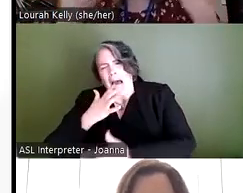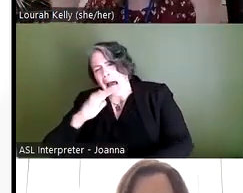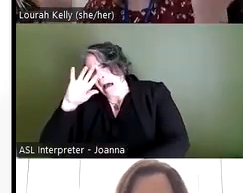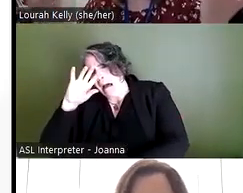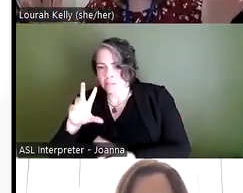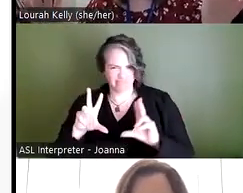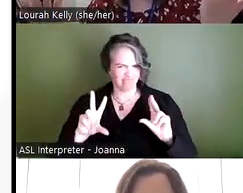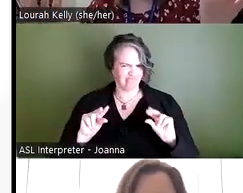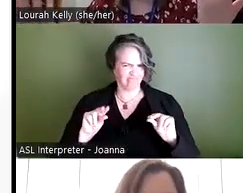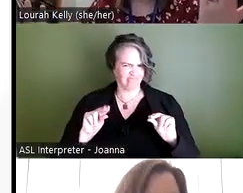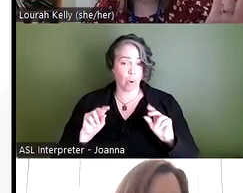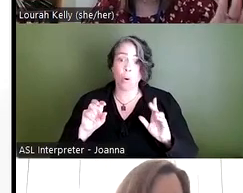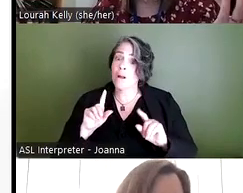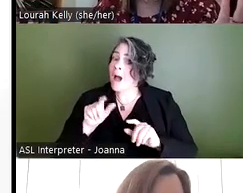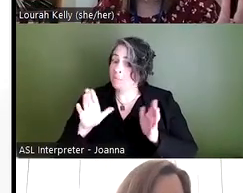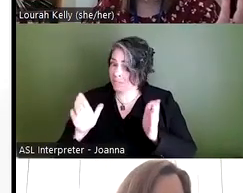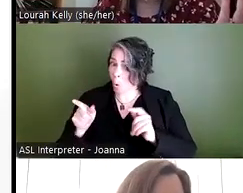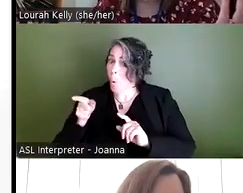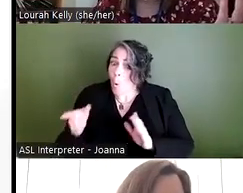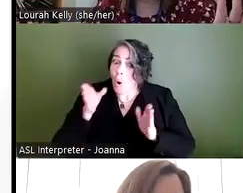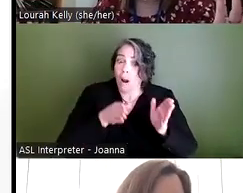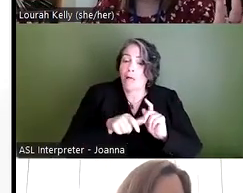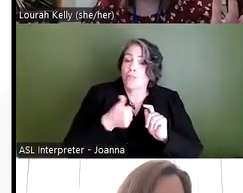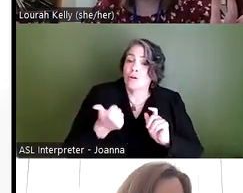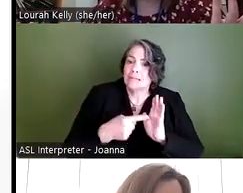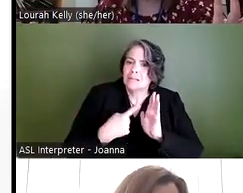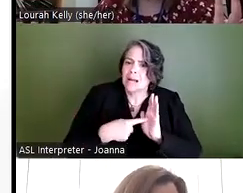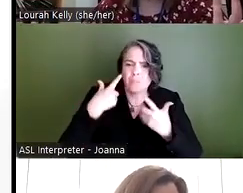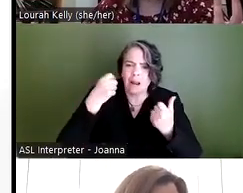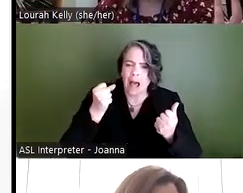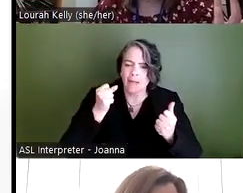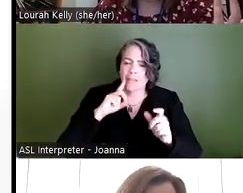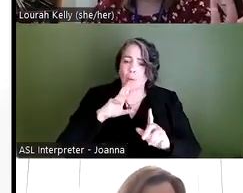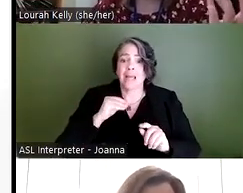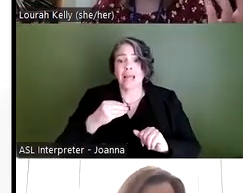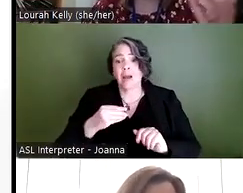halo of light. Sometimes we see that on websites for mental health or substance use treatments